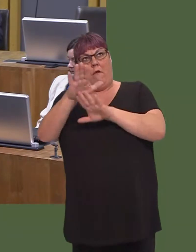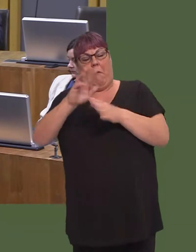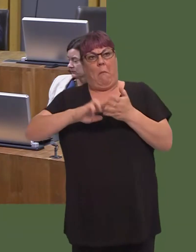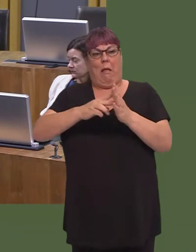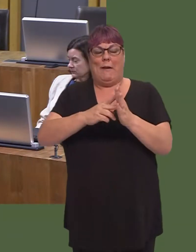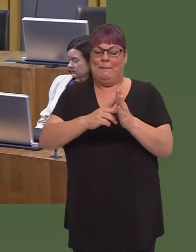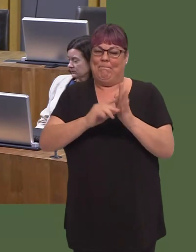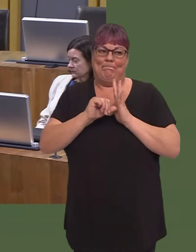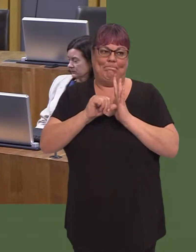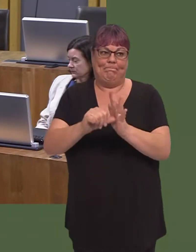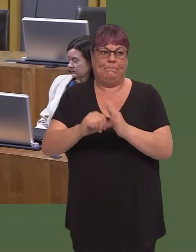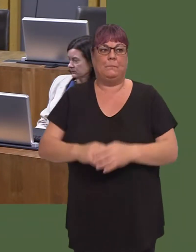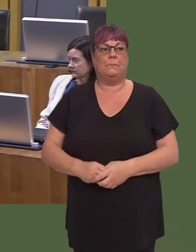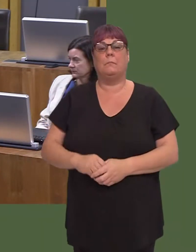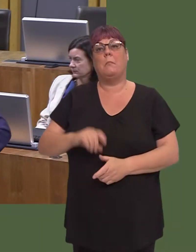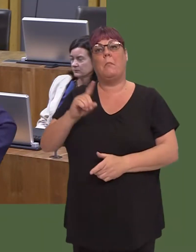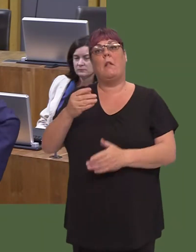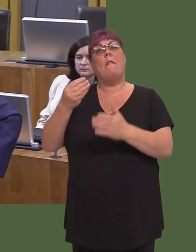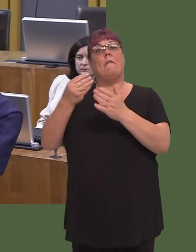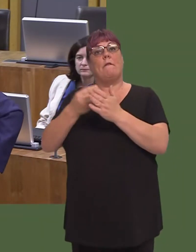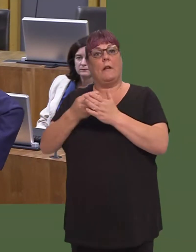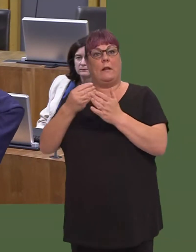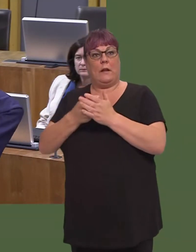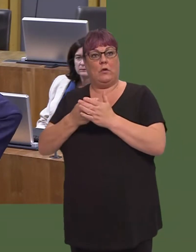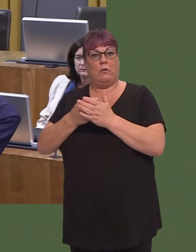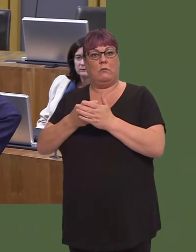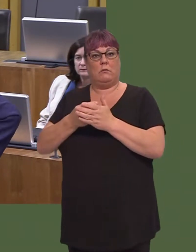provision. We have Cabinet Secretaries in your Government who say one thing and then